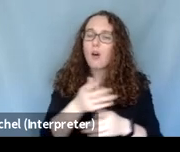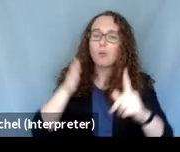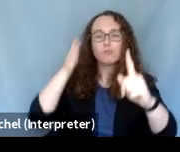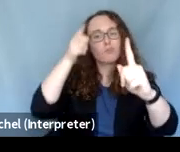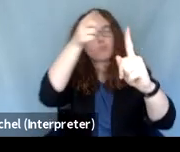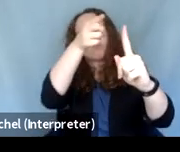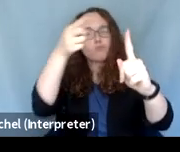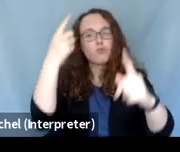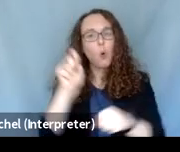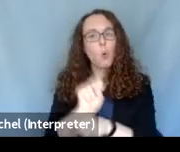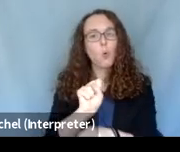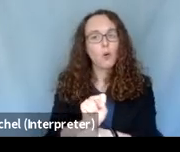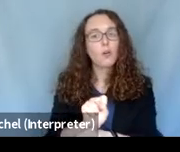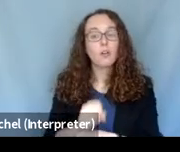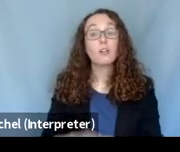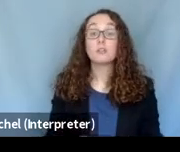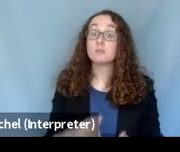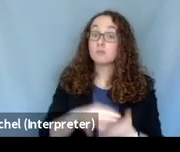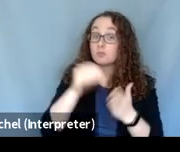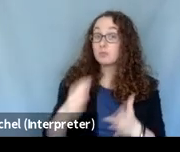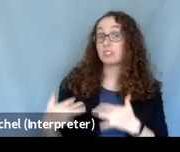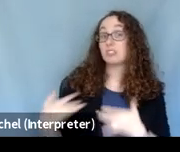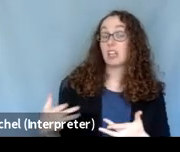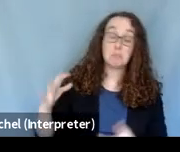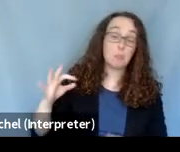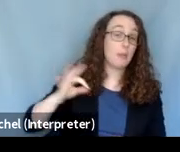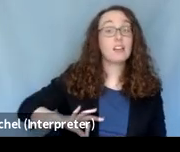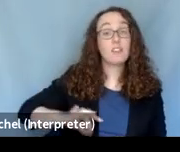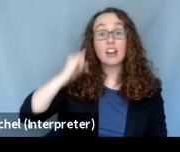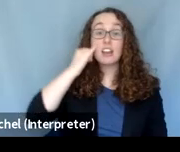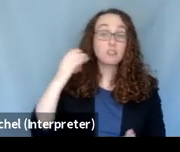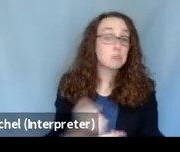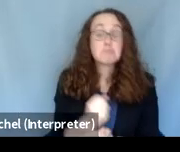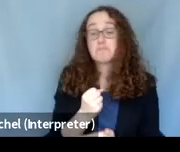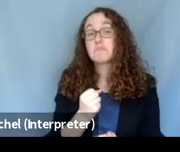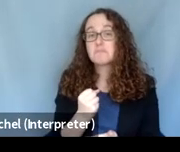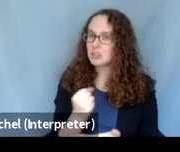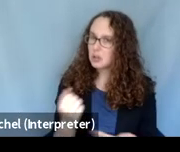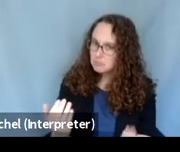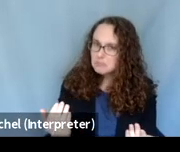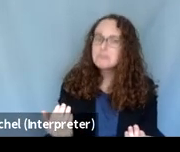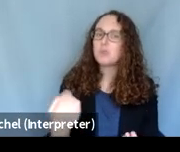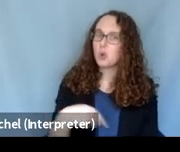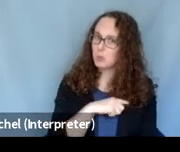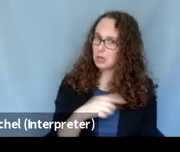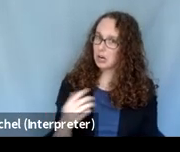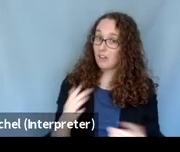great benefit by taking advantage of these services so we're here to help you. So what is the benefit and the